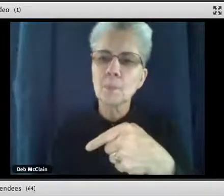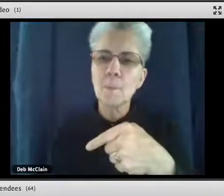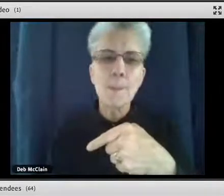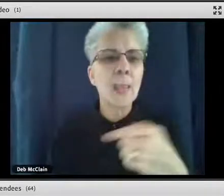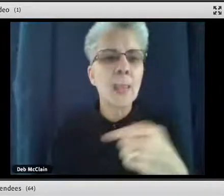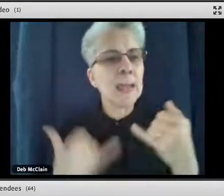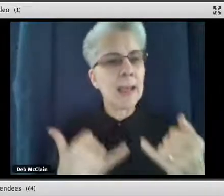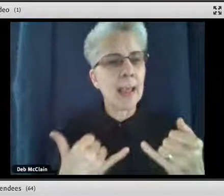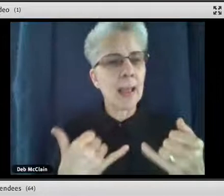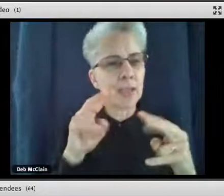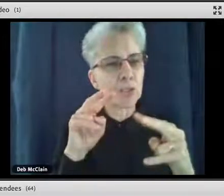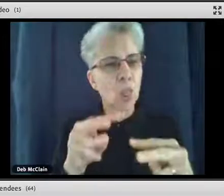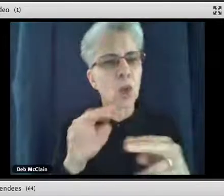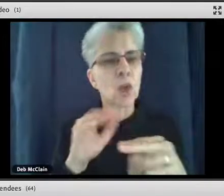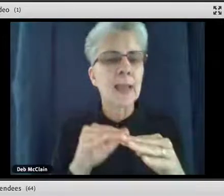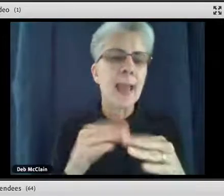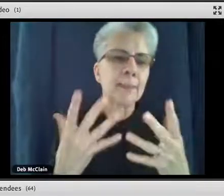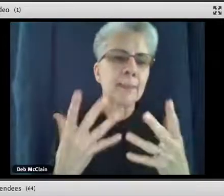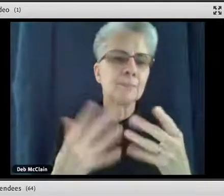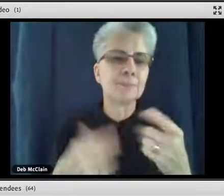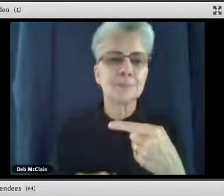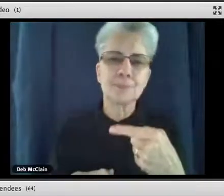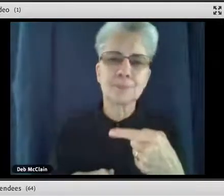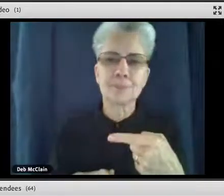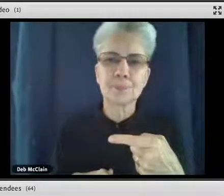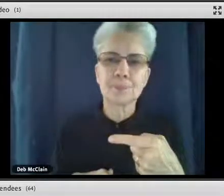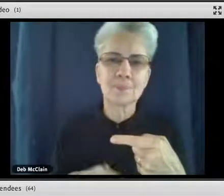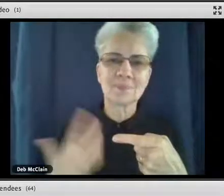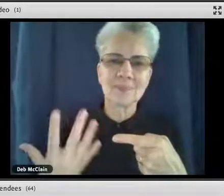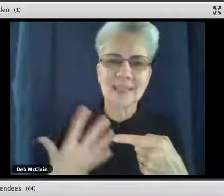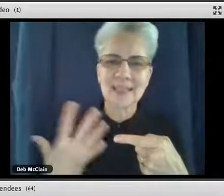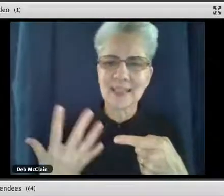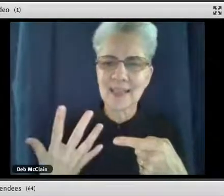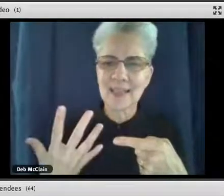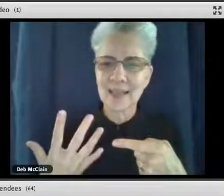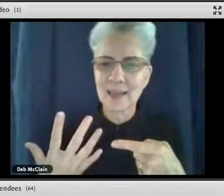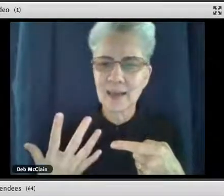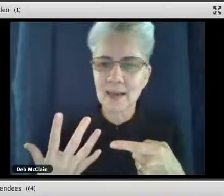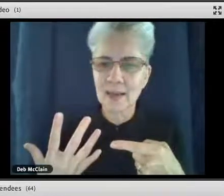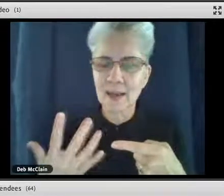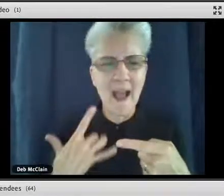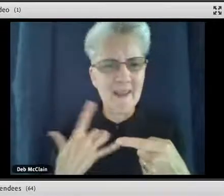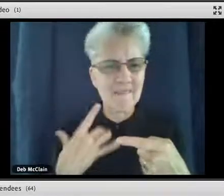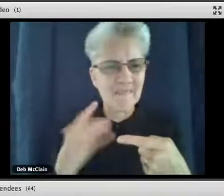With that said, let's -- let's -- let's -- Let's do something here.